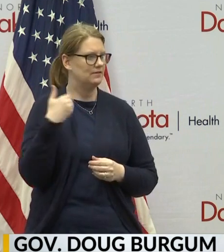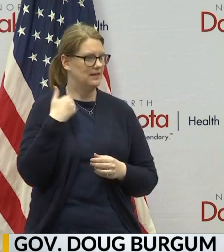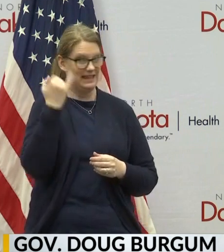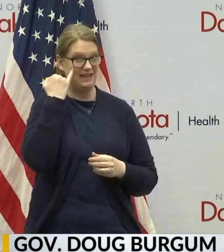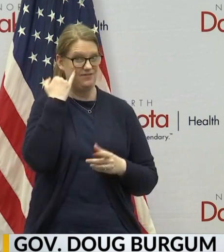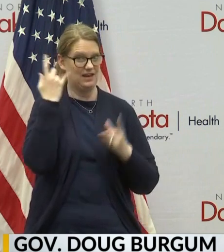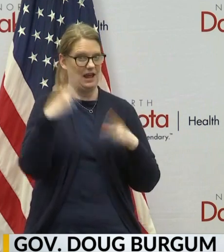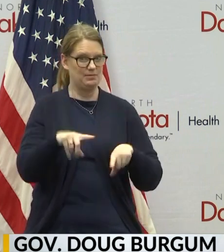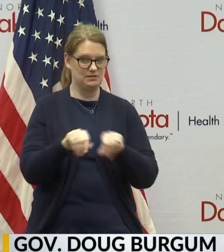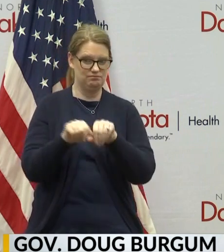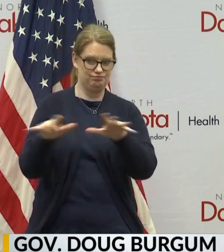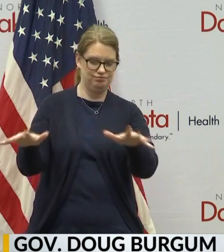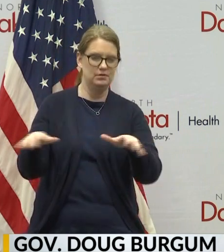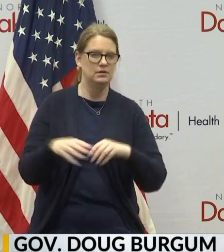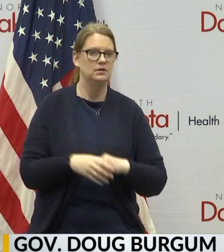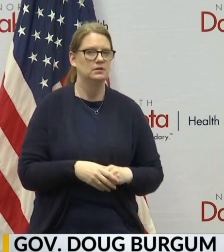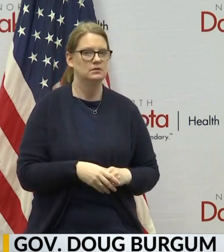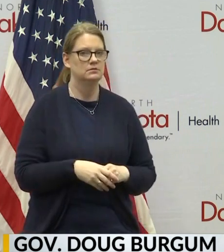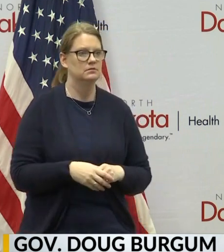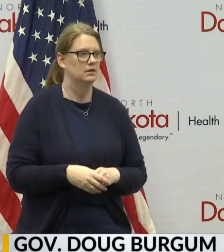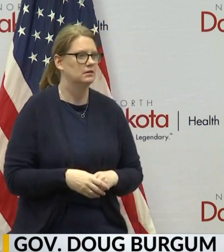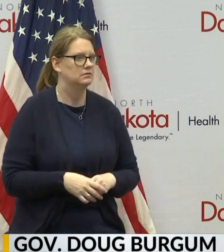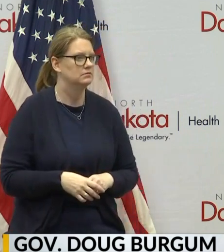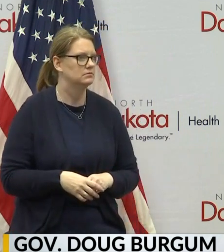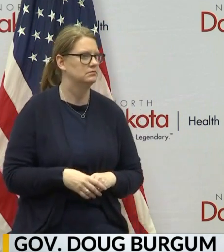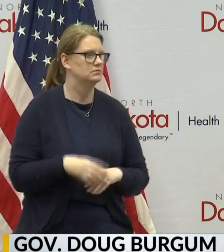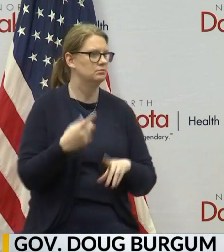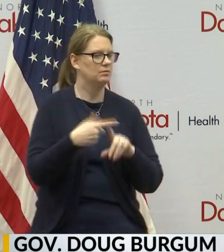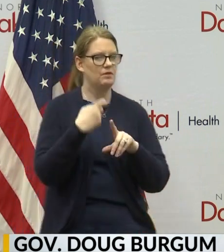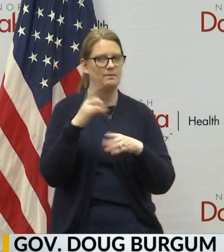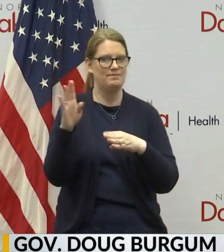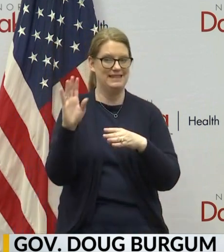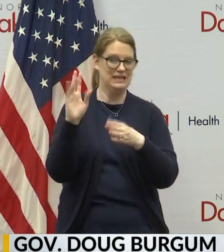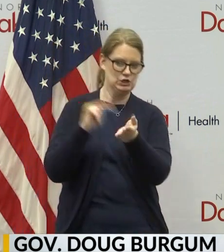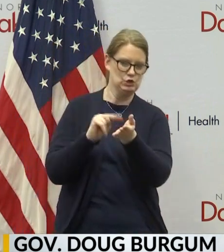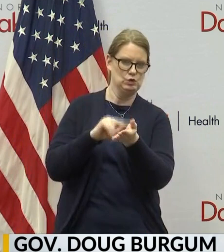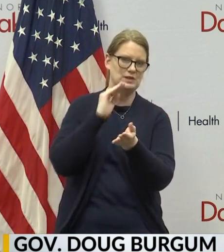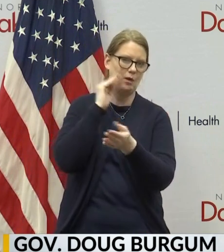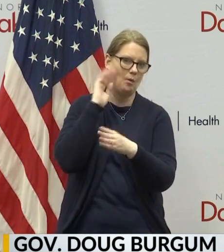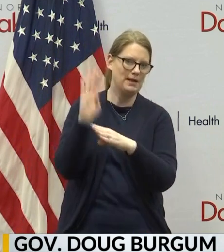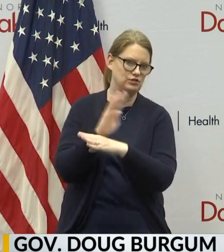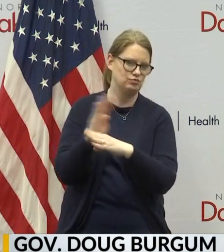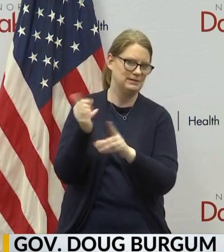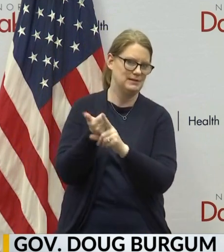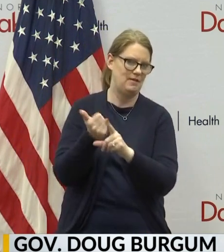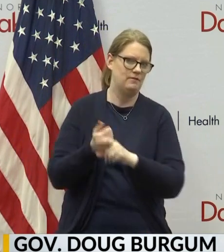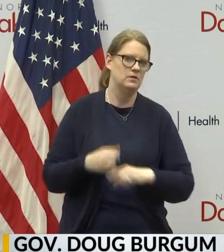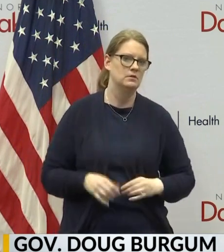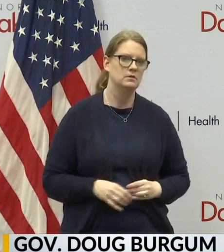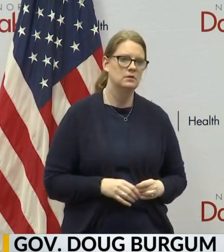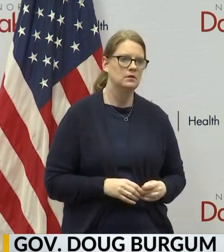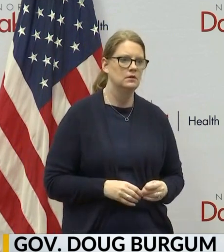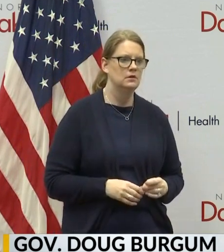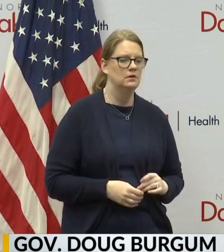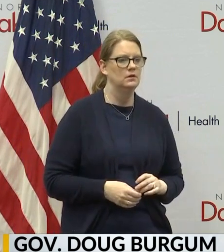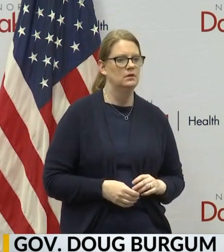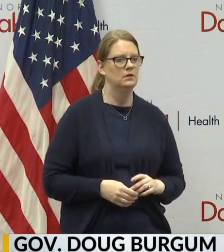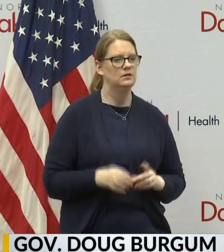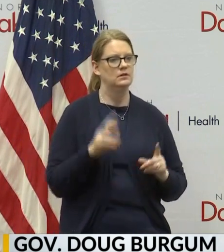WANT TO BE ALERTING ALL OF THE RESIDENTS AND THE RESIDENTS' FAMILY AND STAFF IF THEY HAD AN OUTBREAK, SO THAT'S WHERE WE'LL